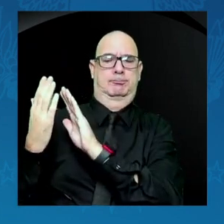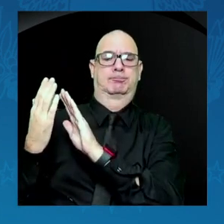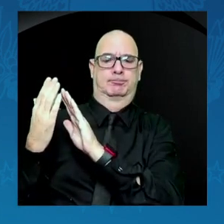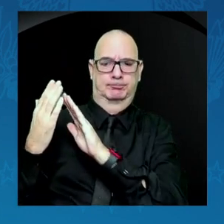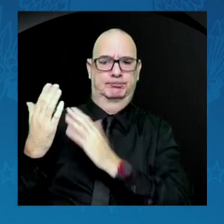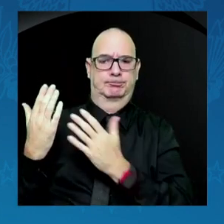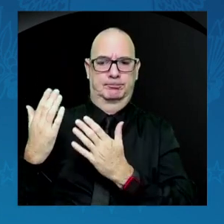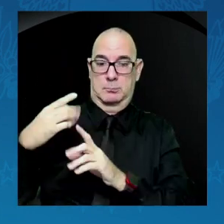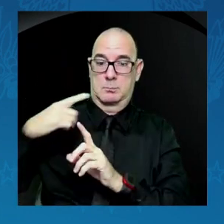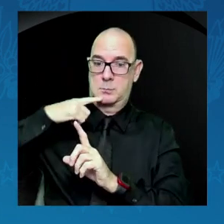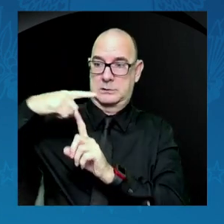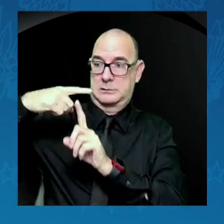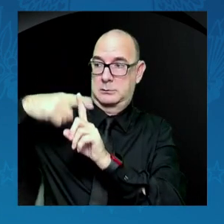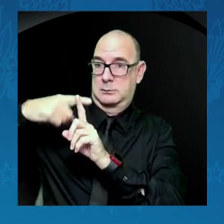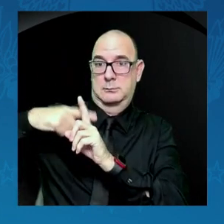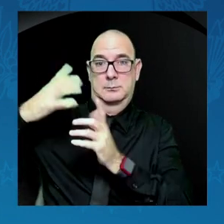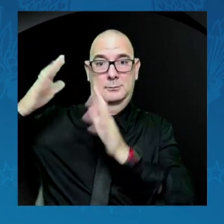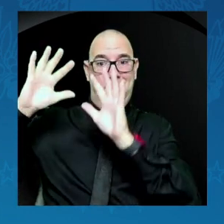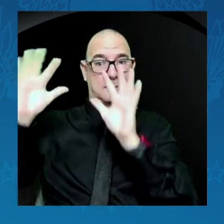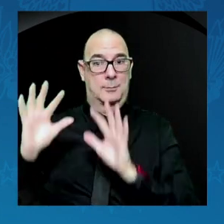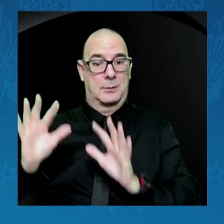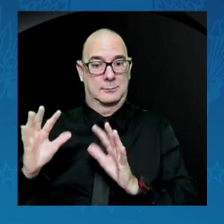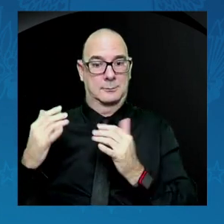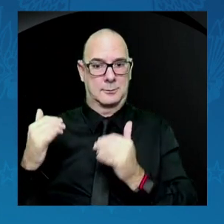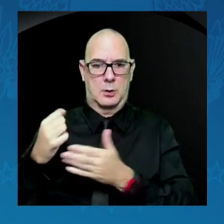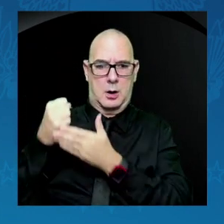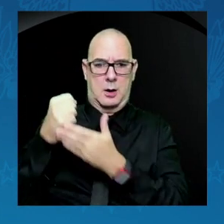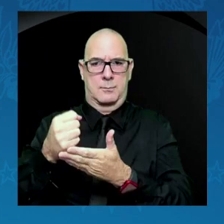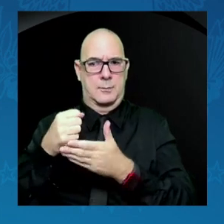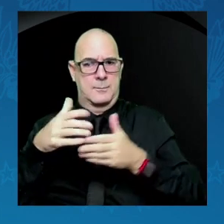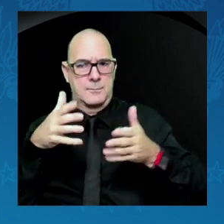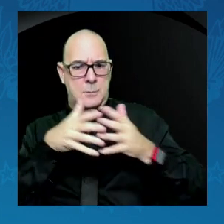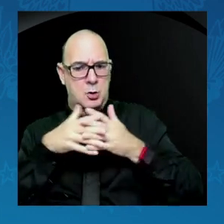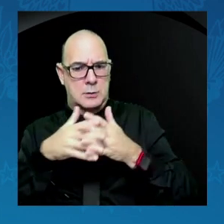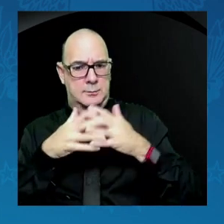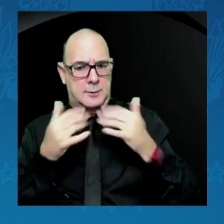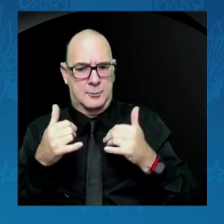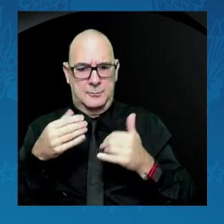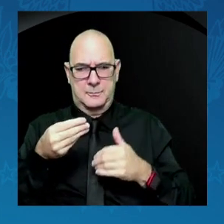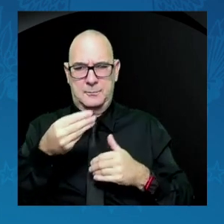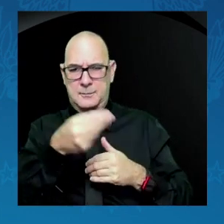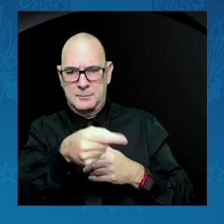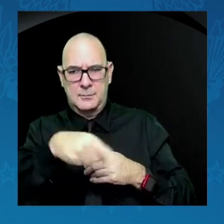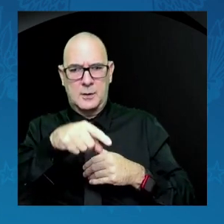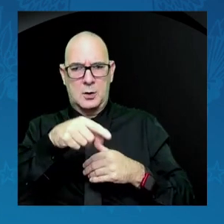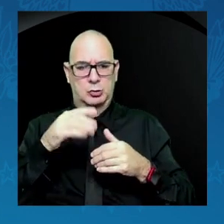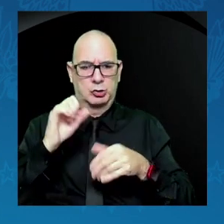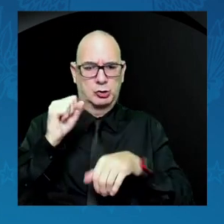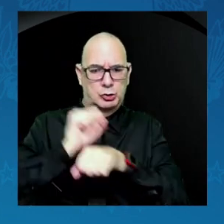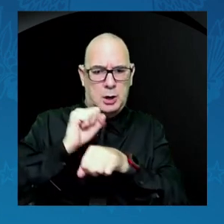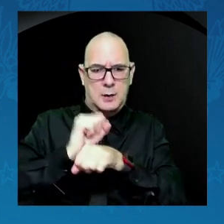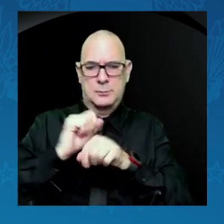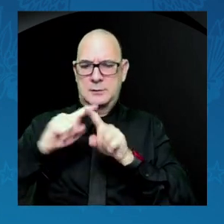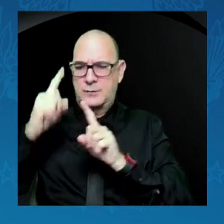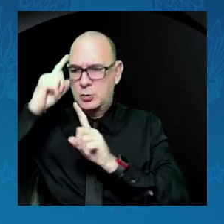as we move to a clean energy economy. And that brings me to why we're all gathered here today.